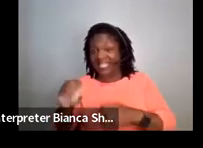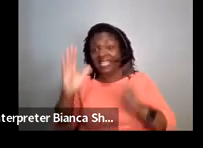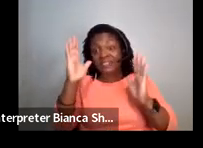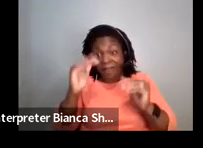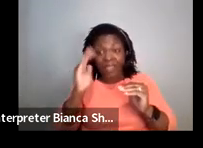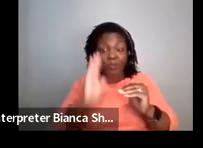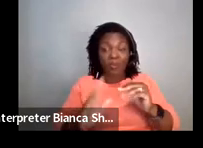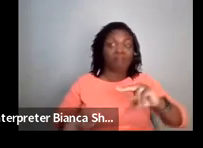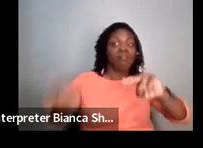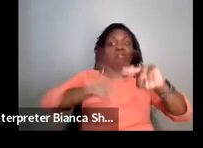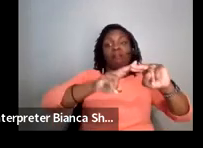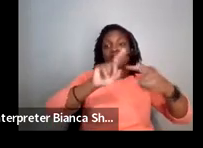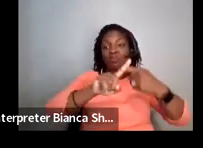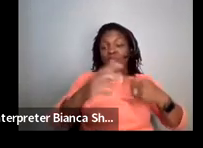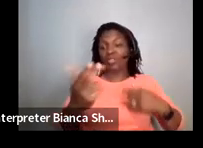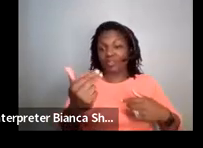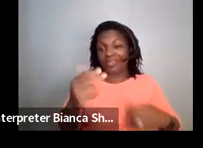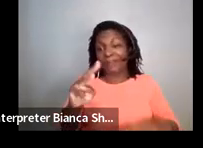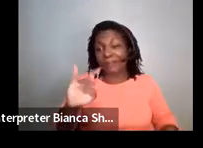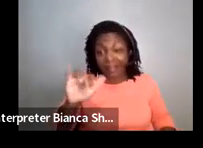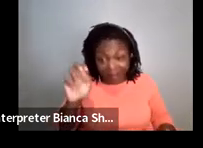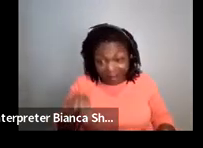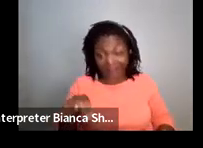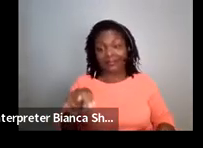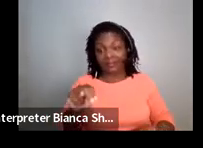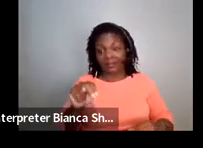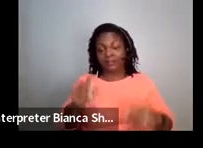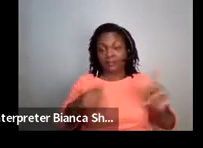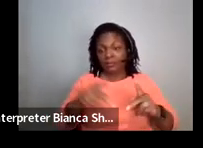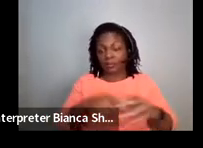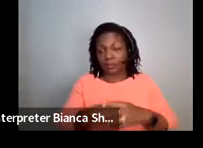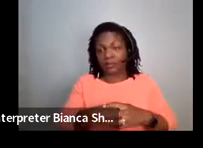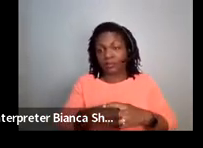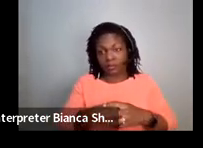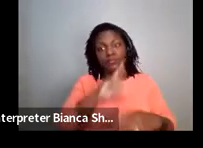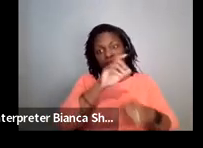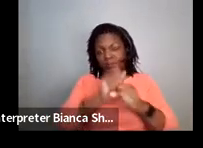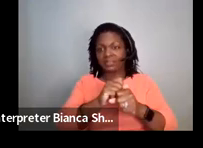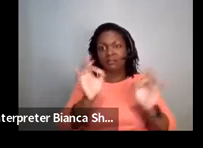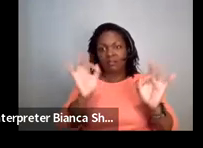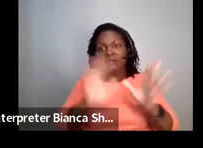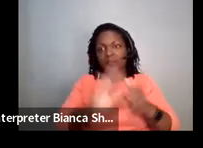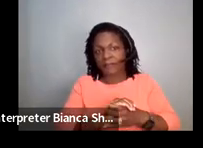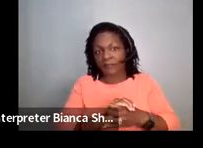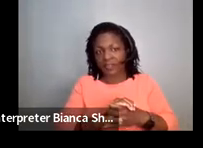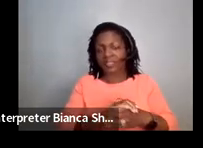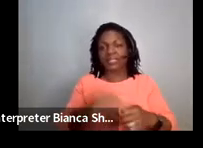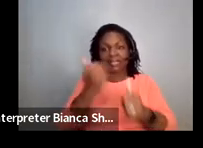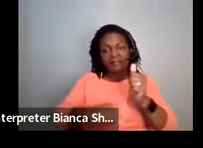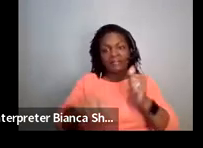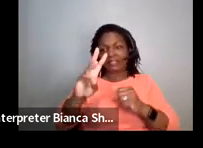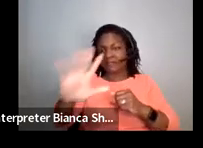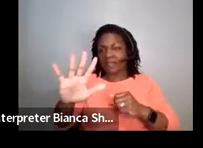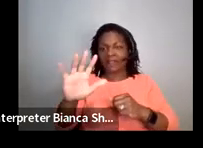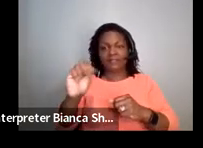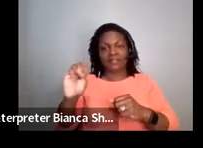We have a huge crisis on our hands. Okay, every 65 s Someone in the United States develops Alzheimer's disease.